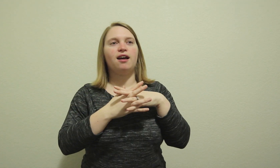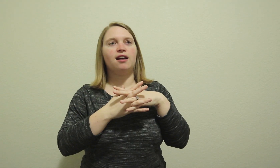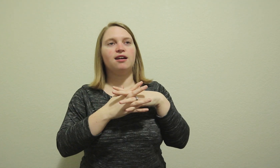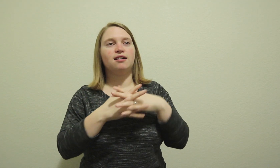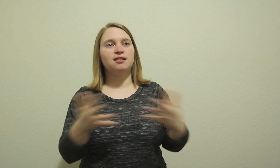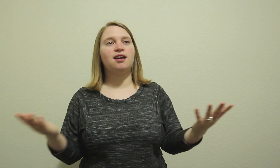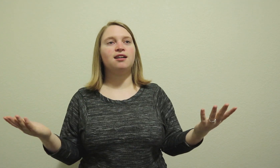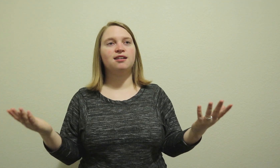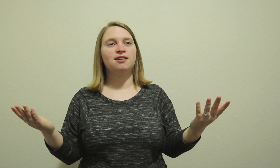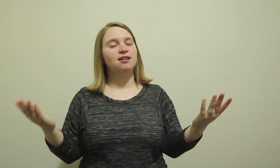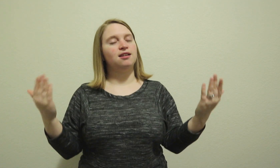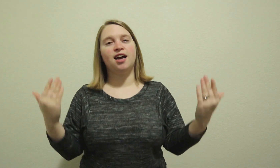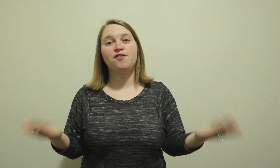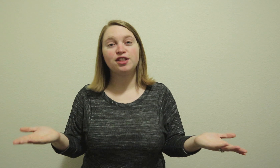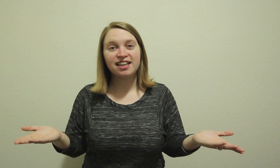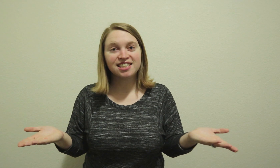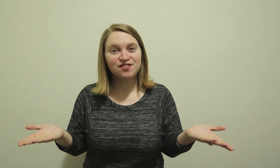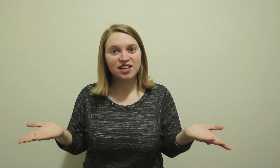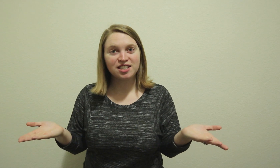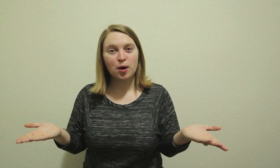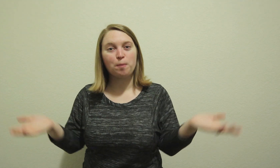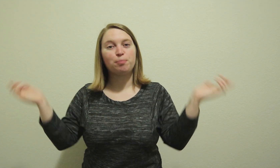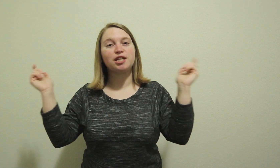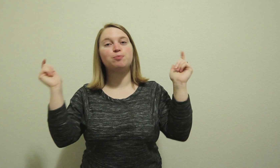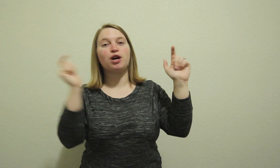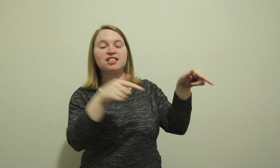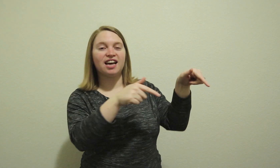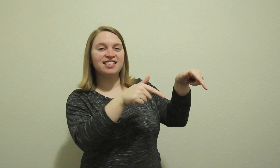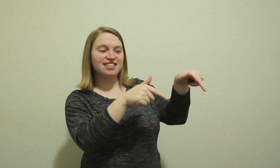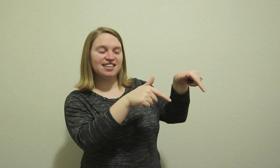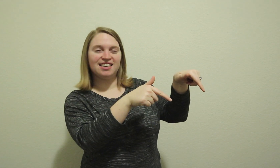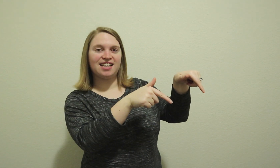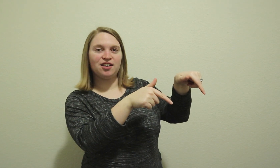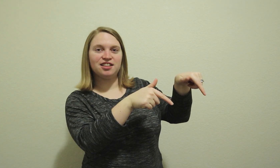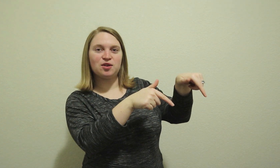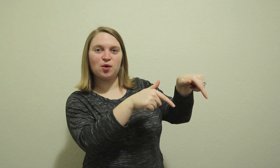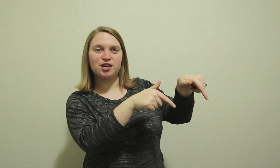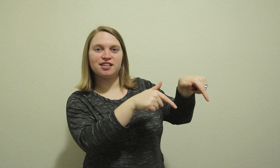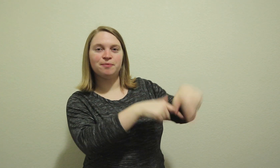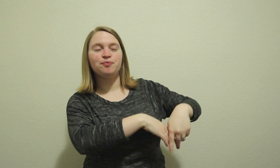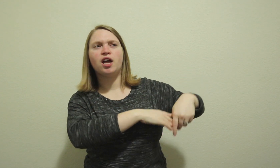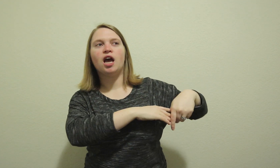and if you like this video, please press like down in the corner